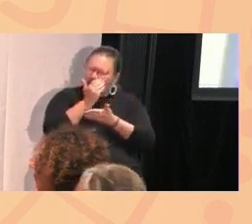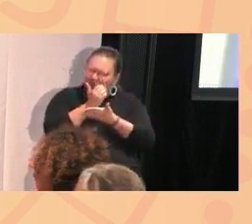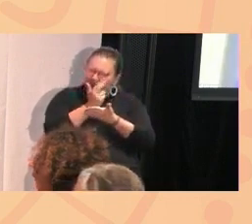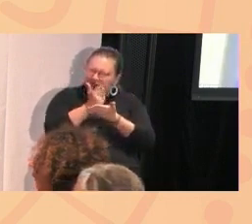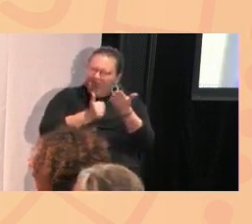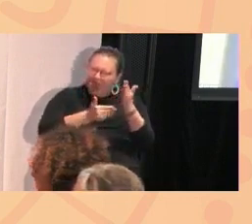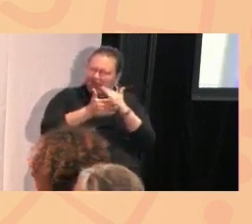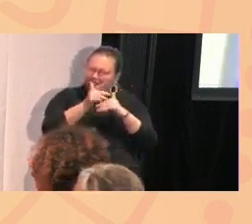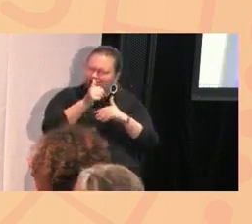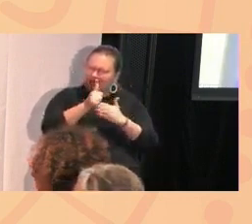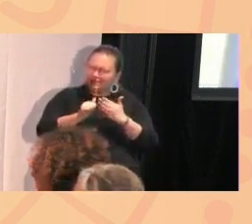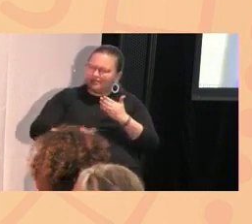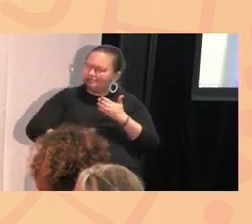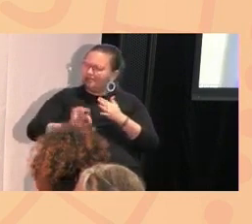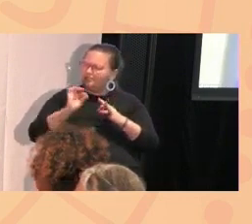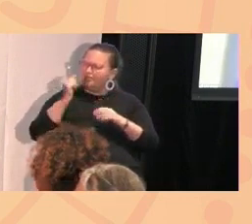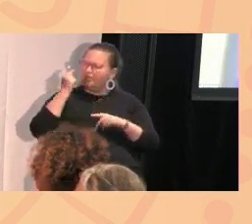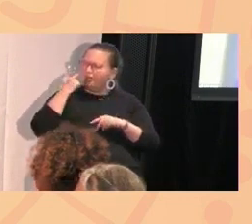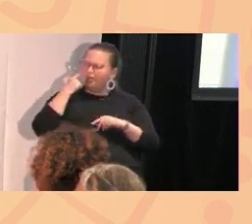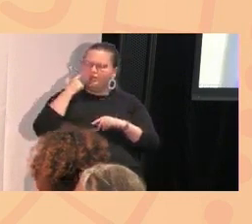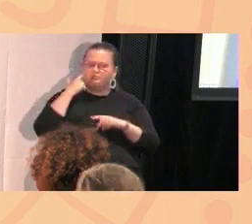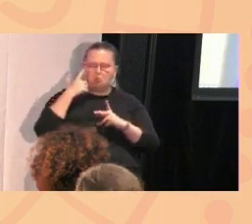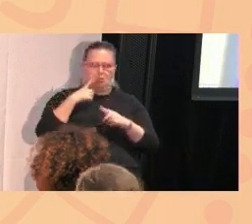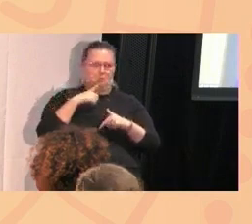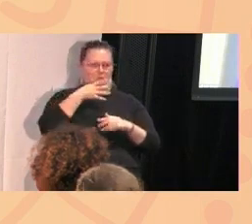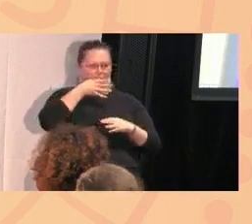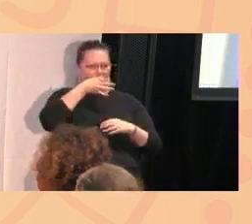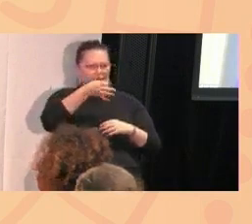So you're meaning that just that very recent three part series, yeah? That's correct.